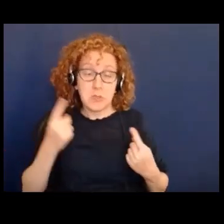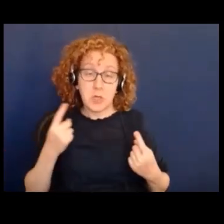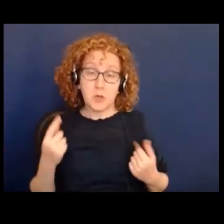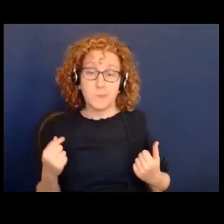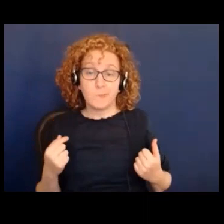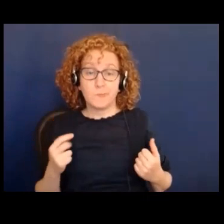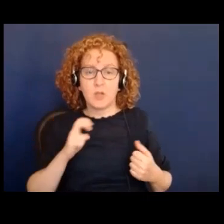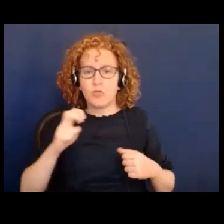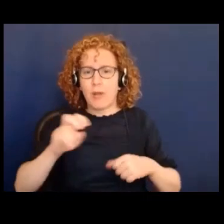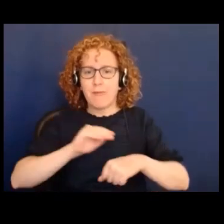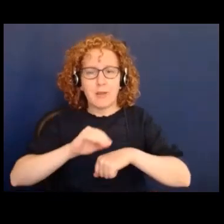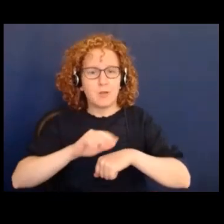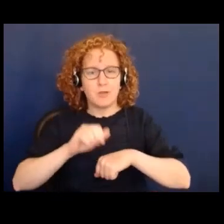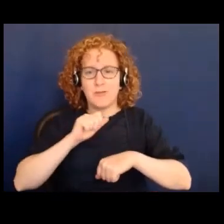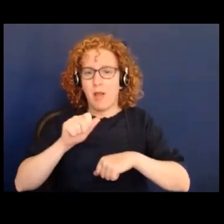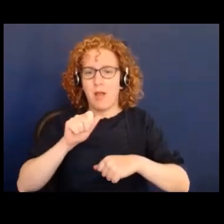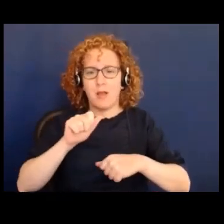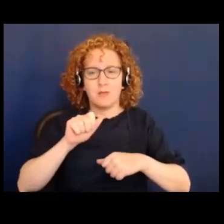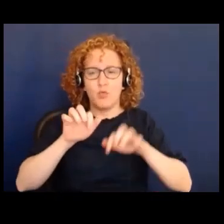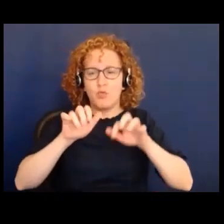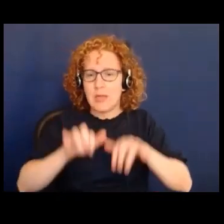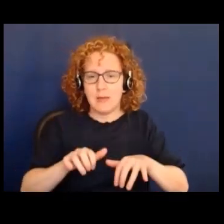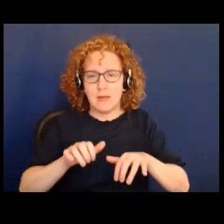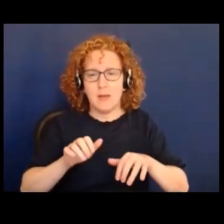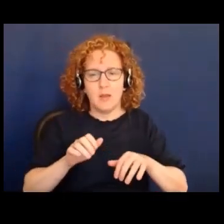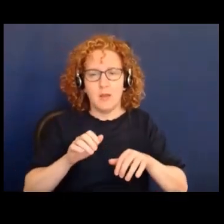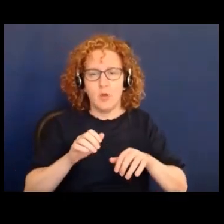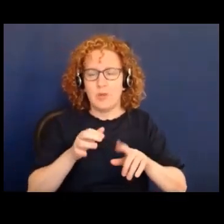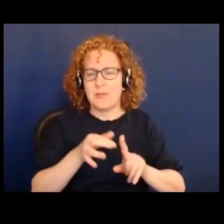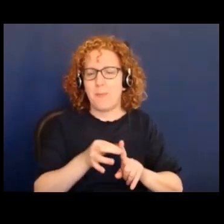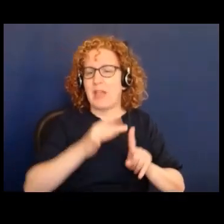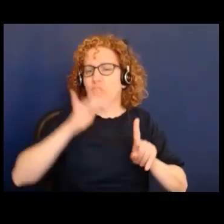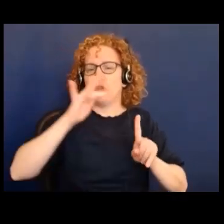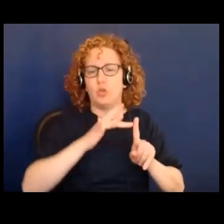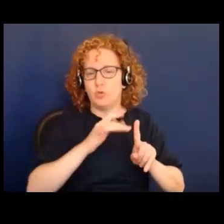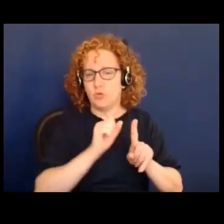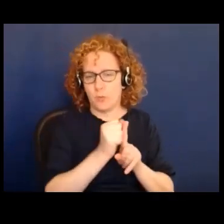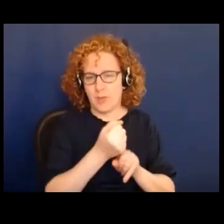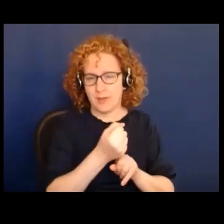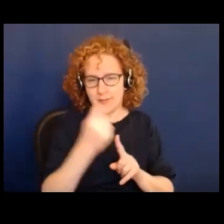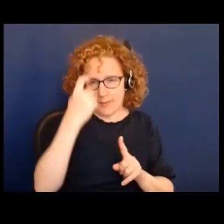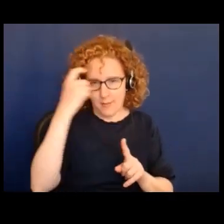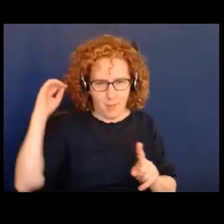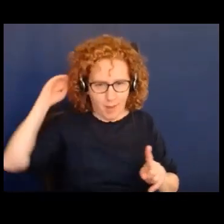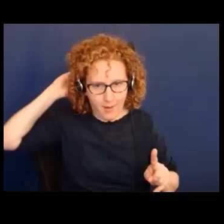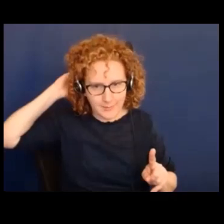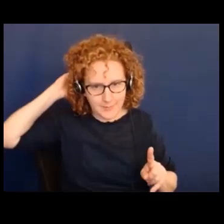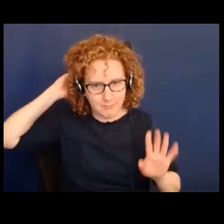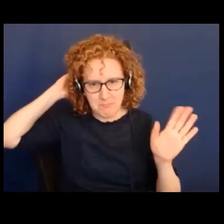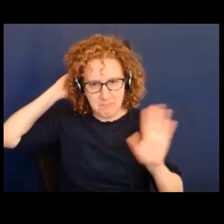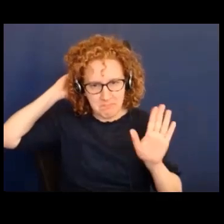necessarily written with their circumstances in mind but rather just as a general overview for